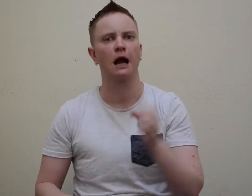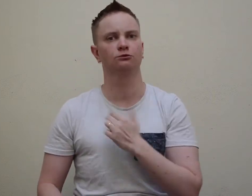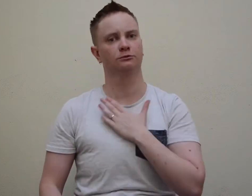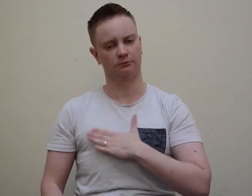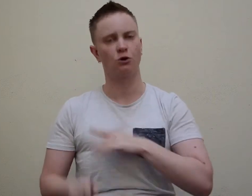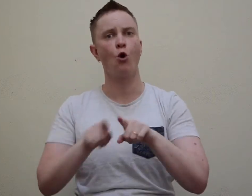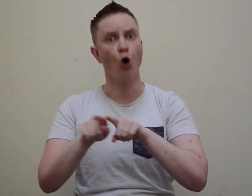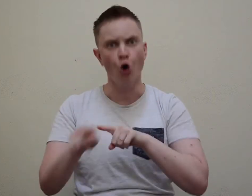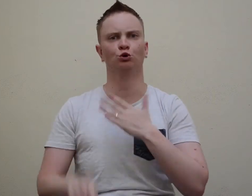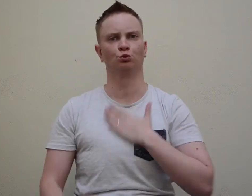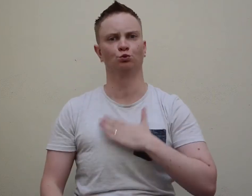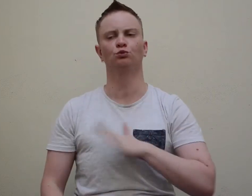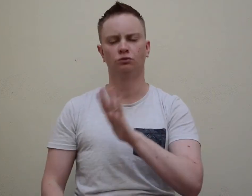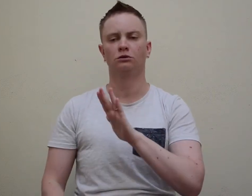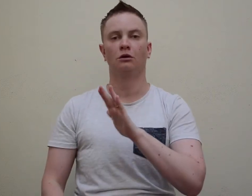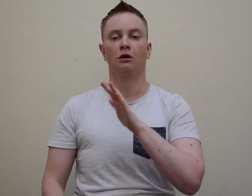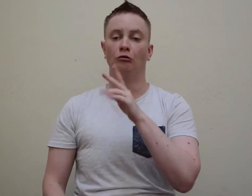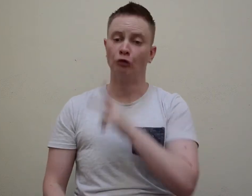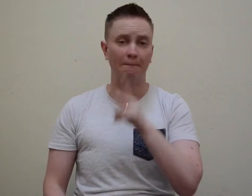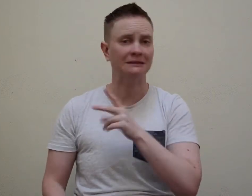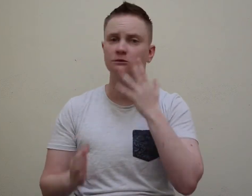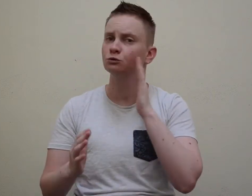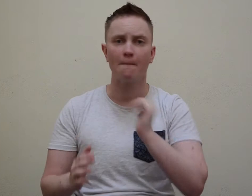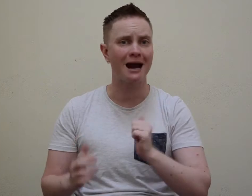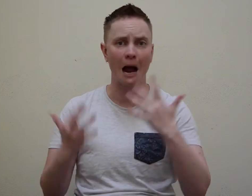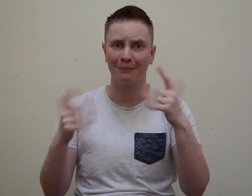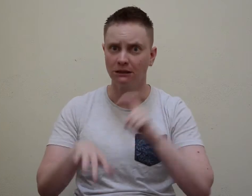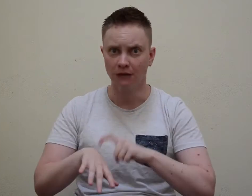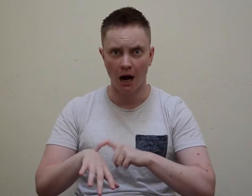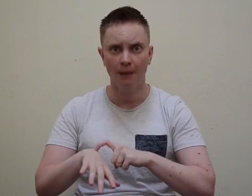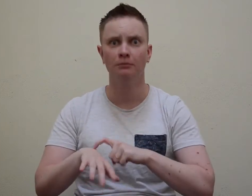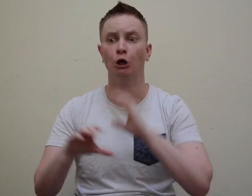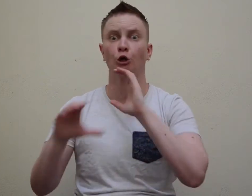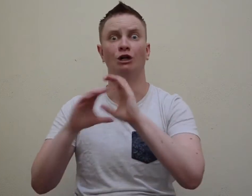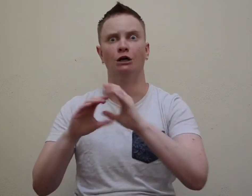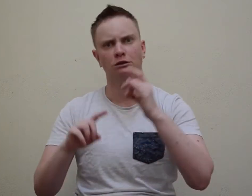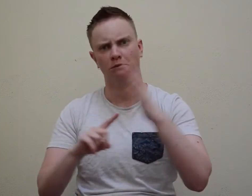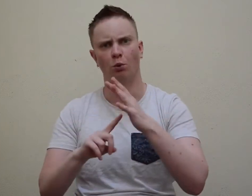If there was any misunderstanding. I needed to be cool and it didn't matter how many times. I needed to repeat myself.